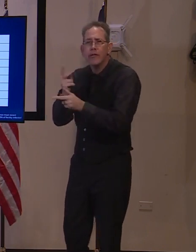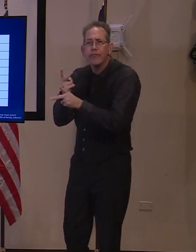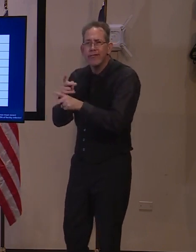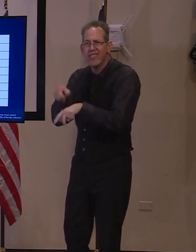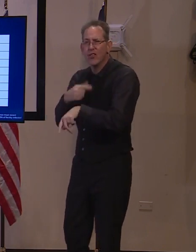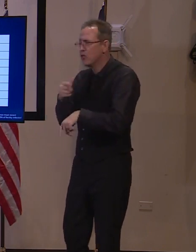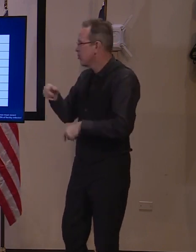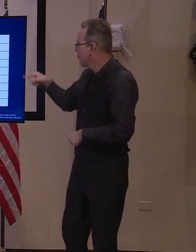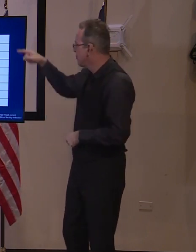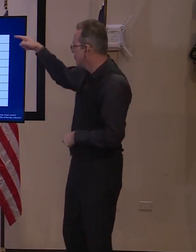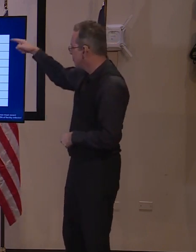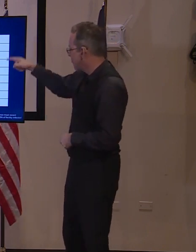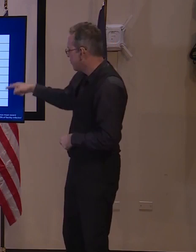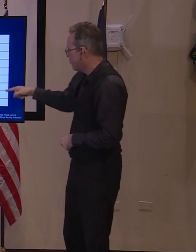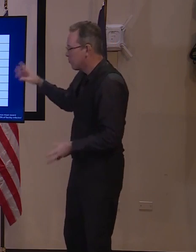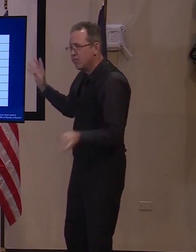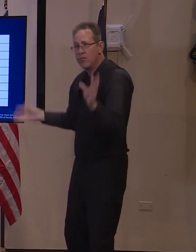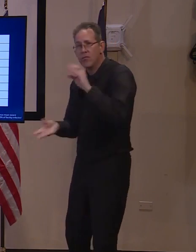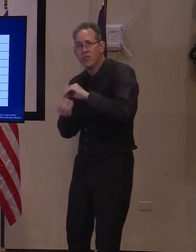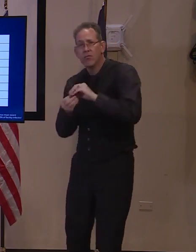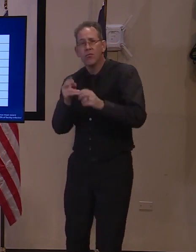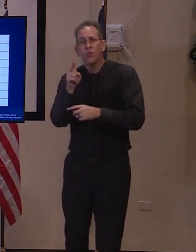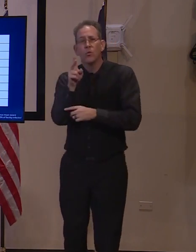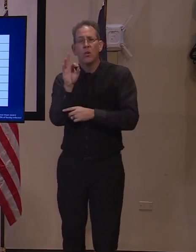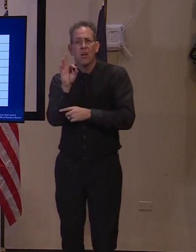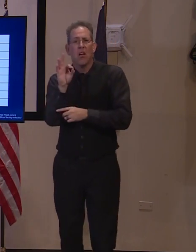with an outbreak that are shown here on the slide uh, and a relatively small